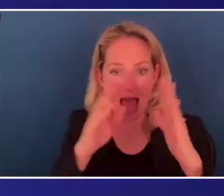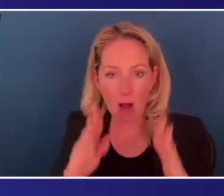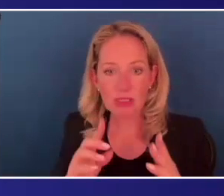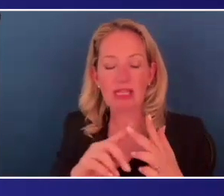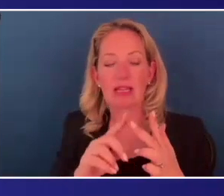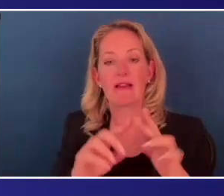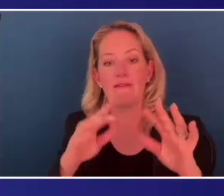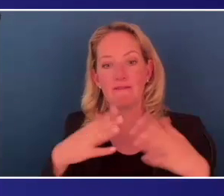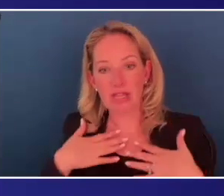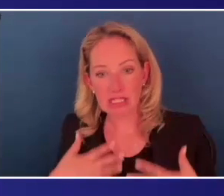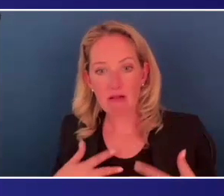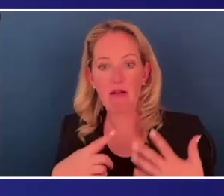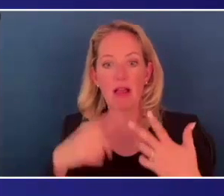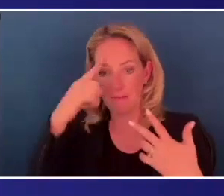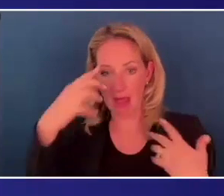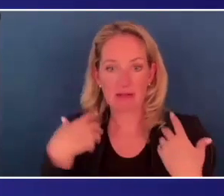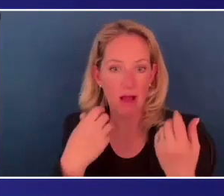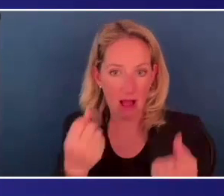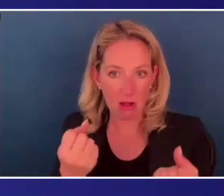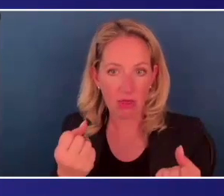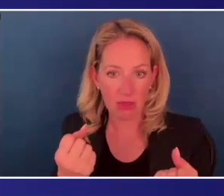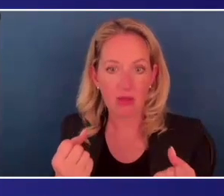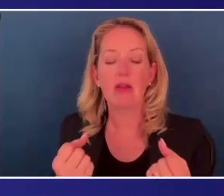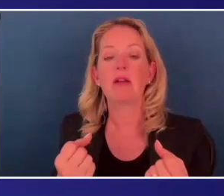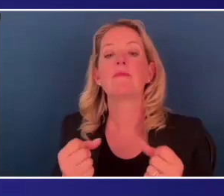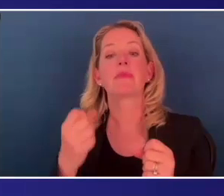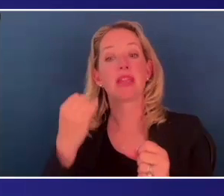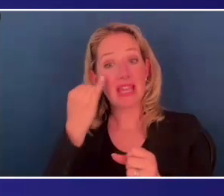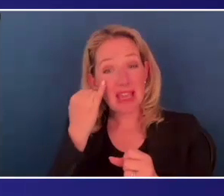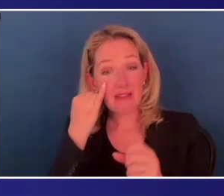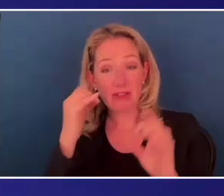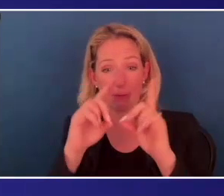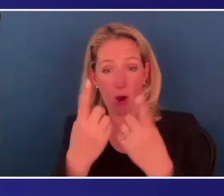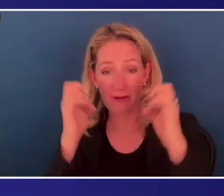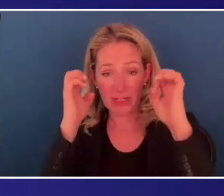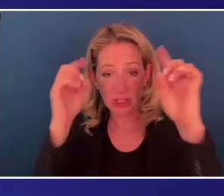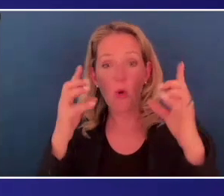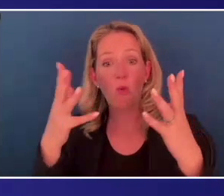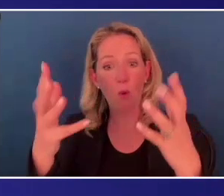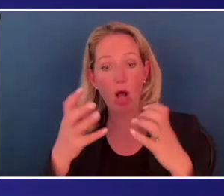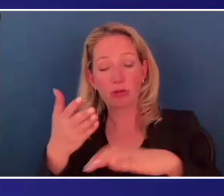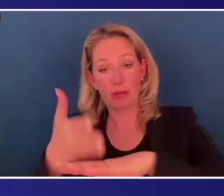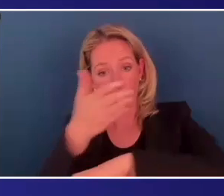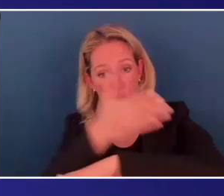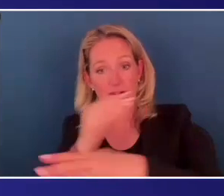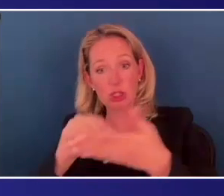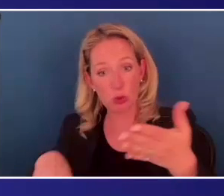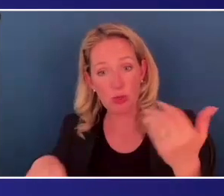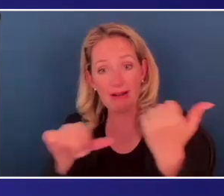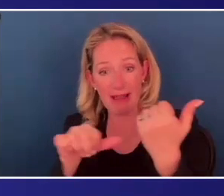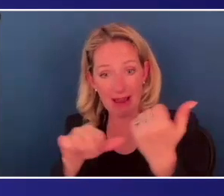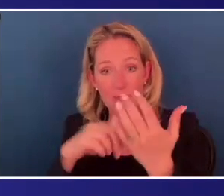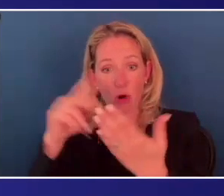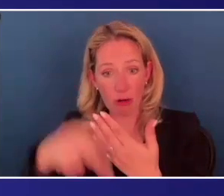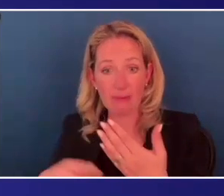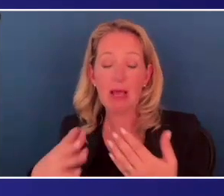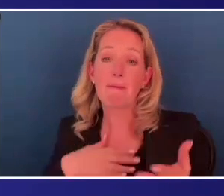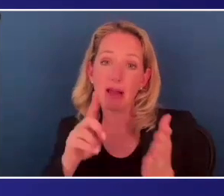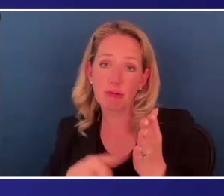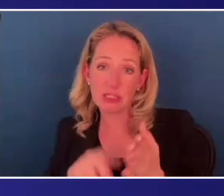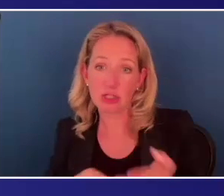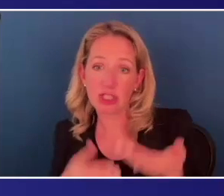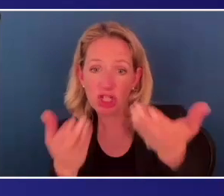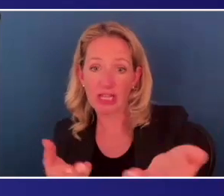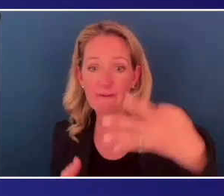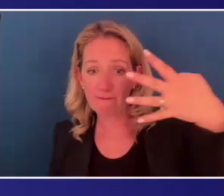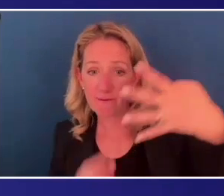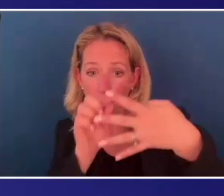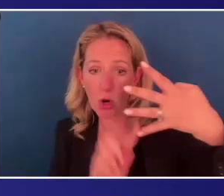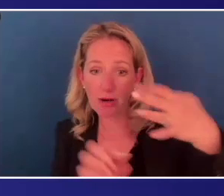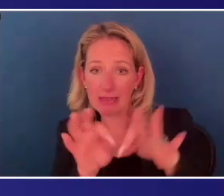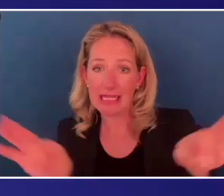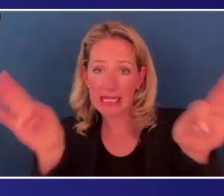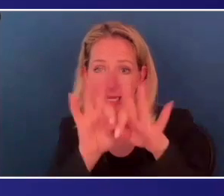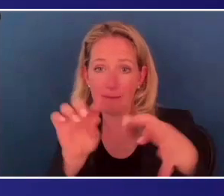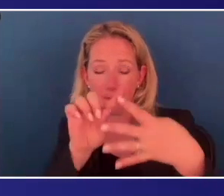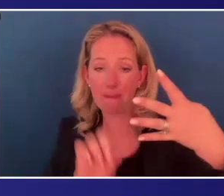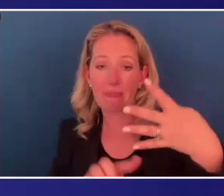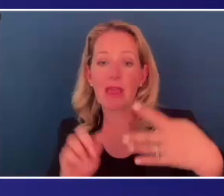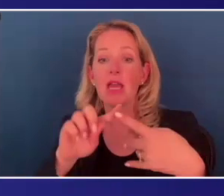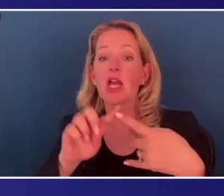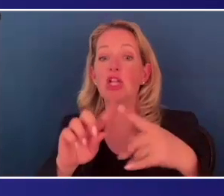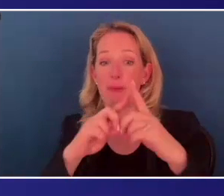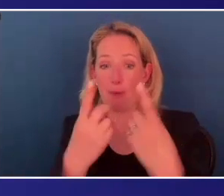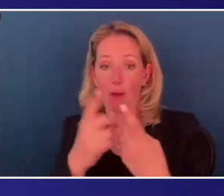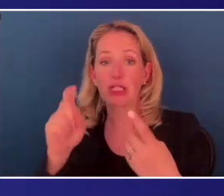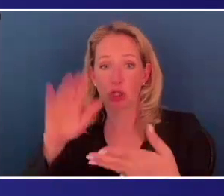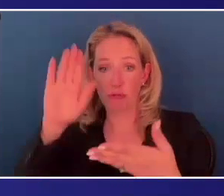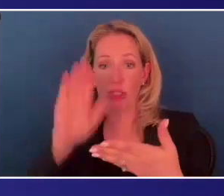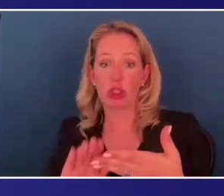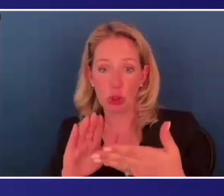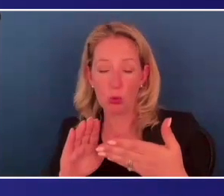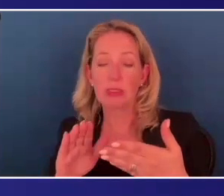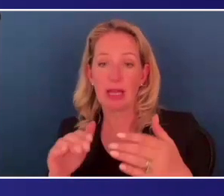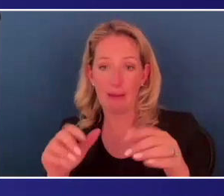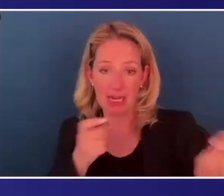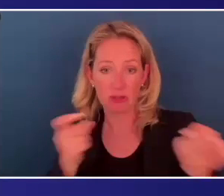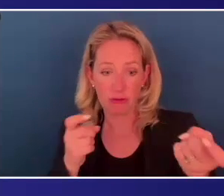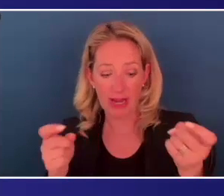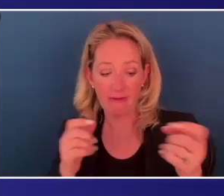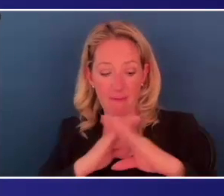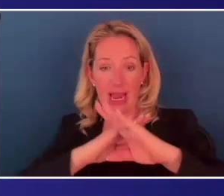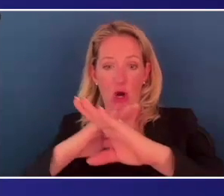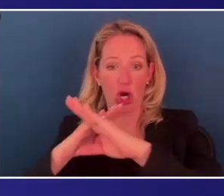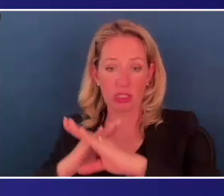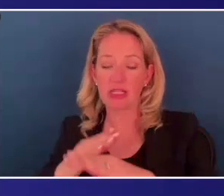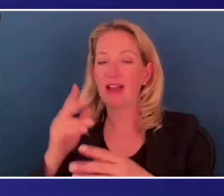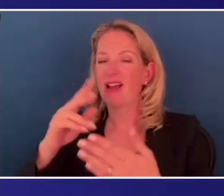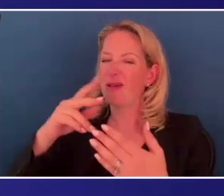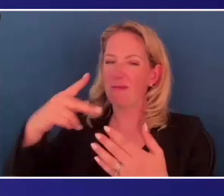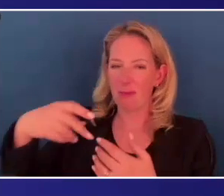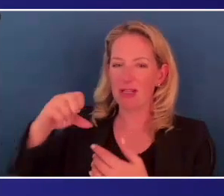If the department wants to streamline and improve student aid programs, my research suggests 4 key actions. One, the should reduce administrative barriers such as simplifying the public student loan forgiveness program process.